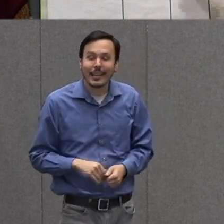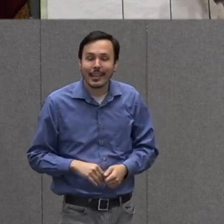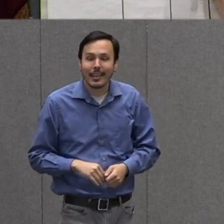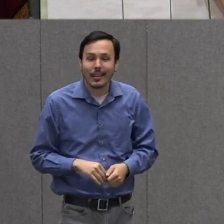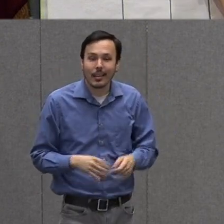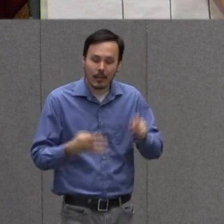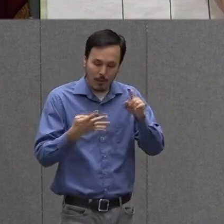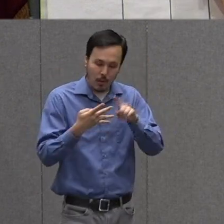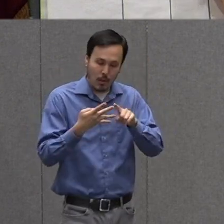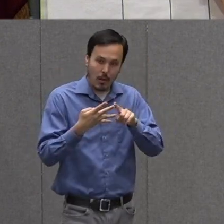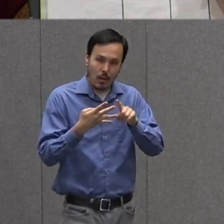Fearlessly.